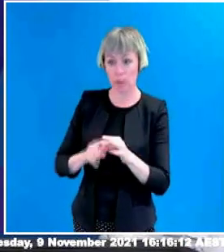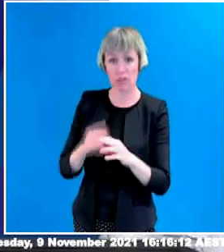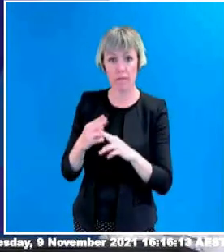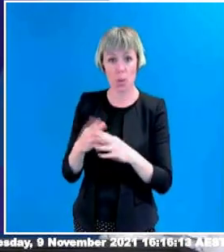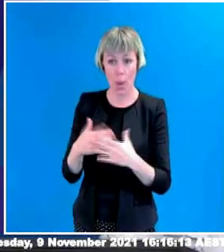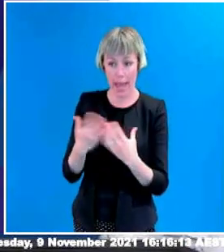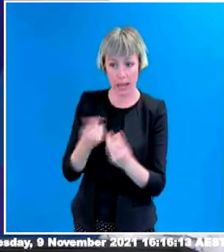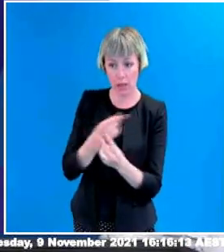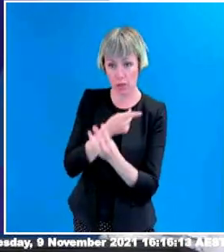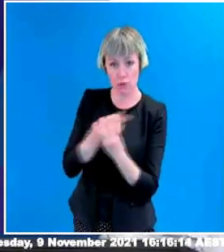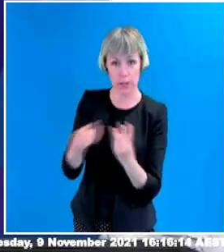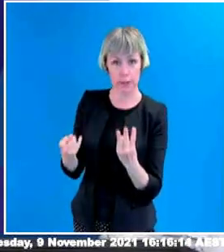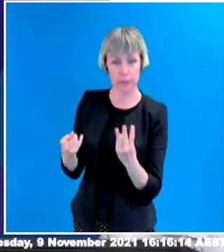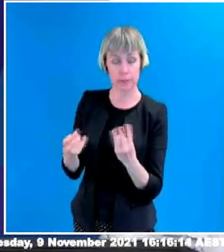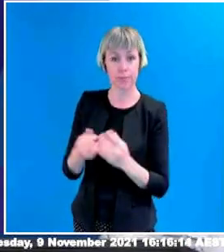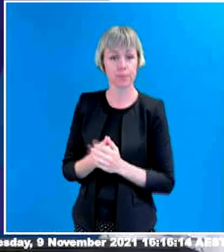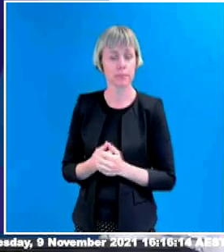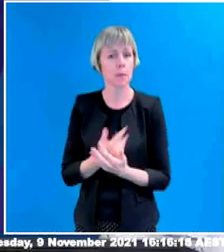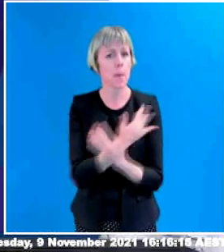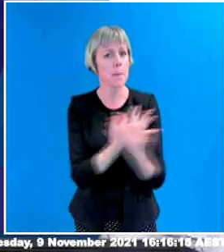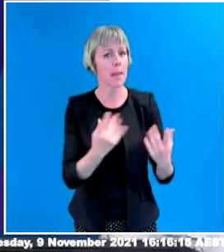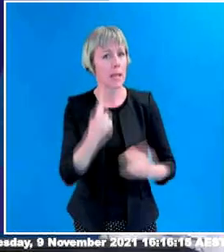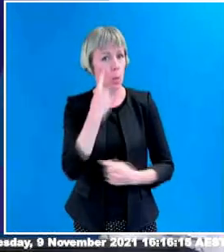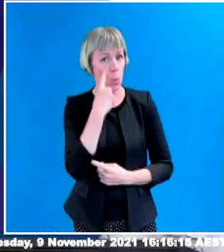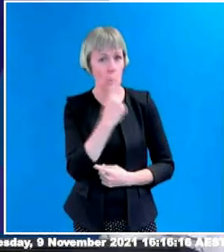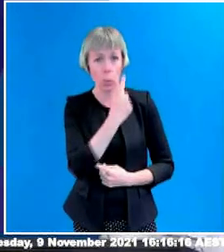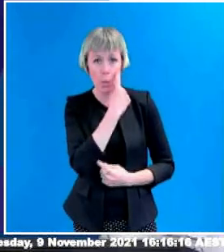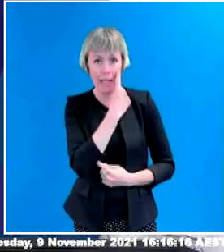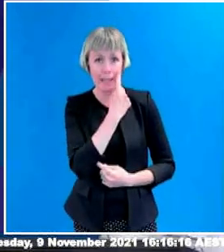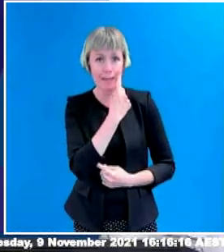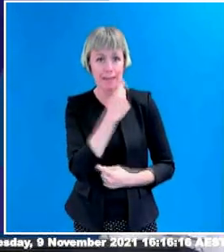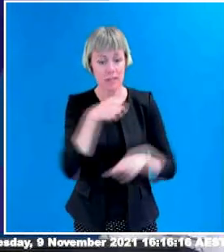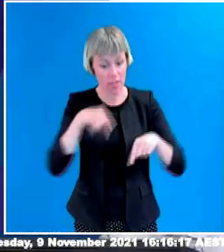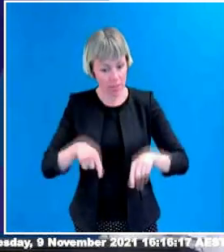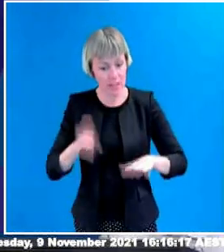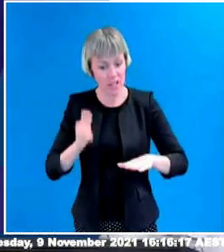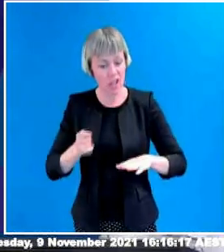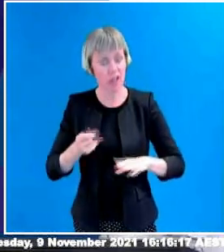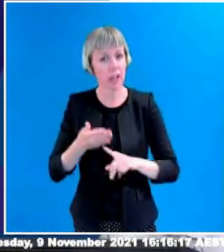We have heard from many witnesses, both in this hearing and in research reports,